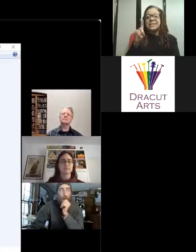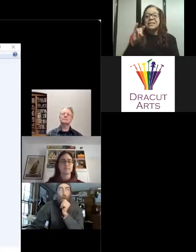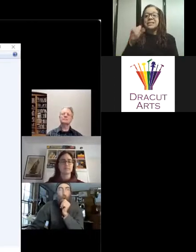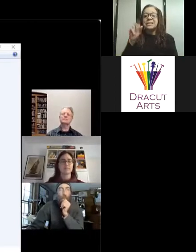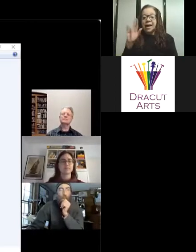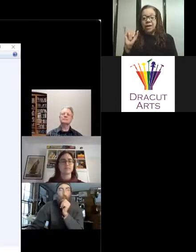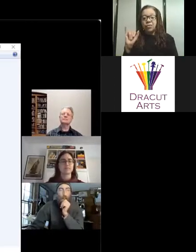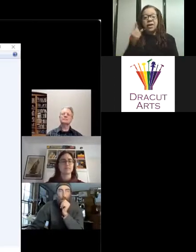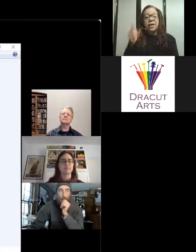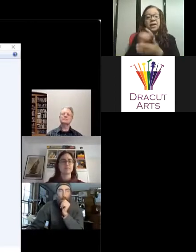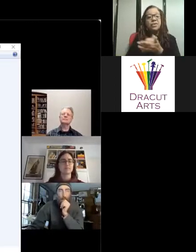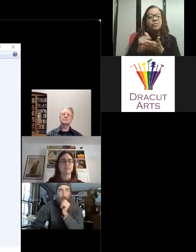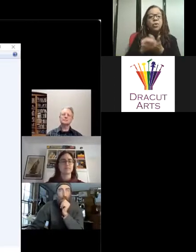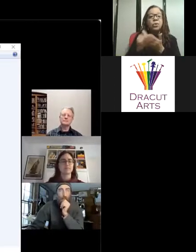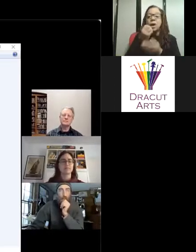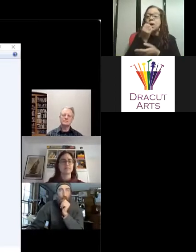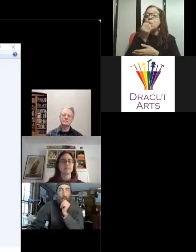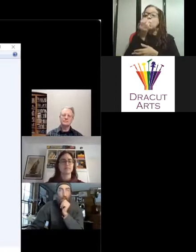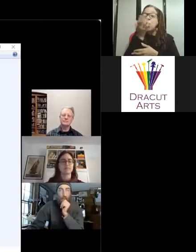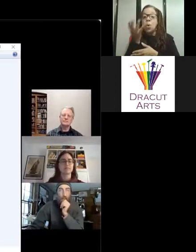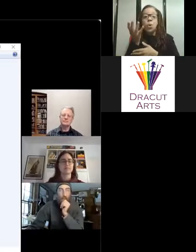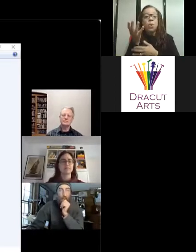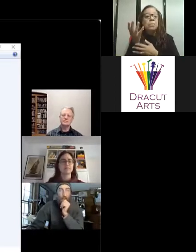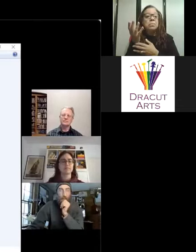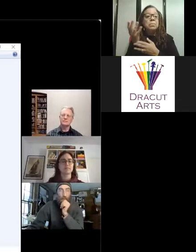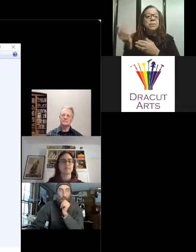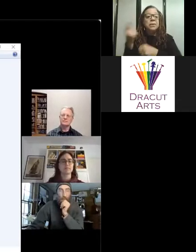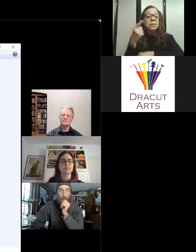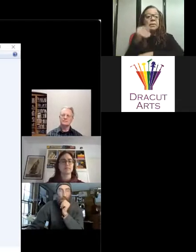"A warm clear night"-- this is the day before the Battle of the Wilderness--